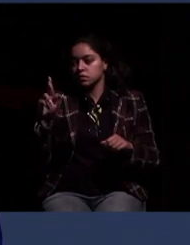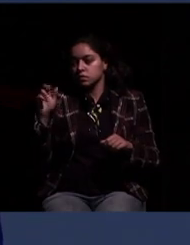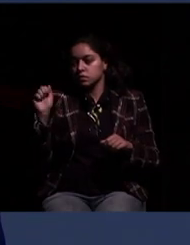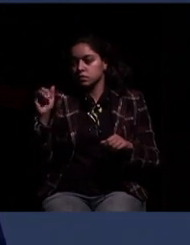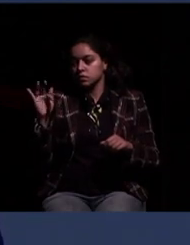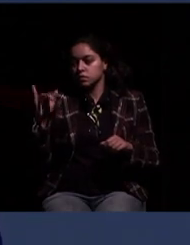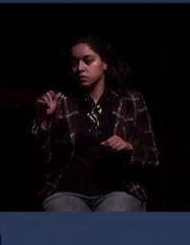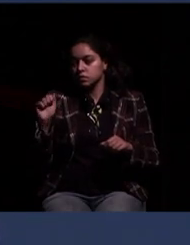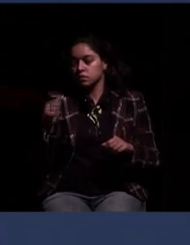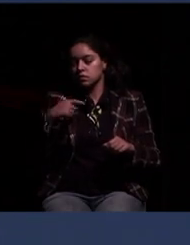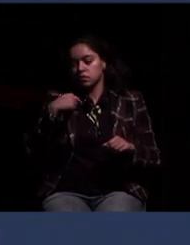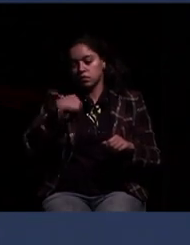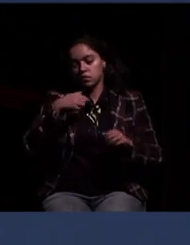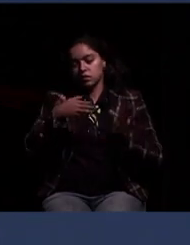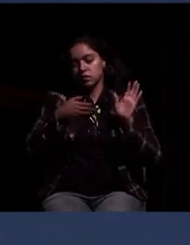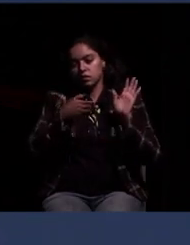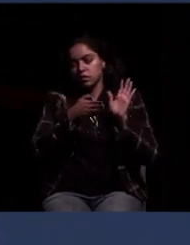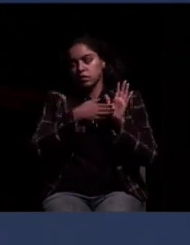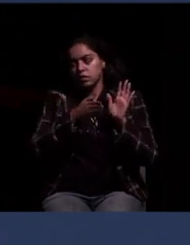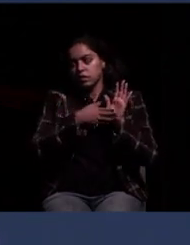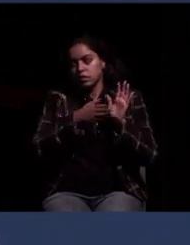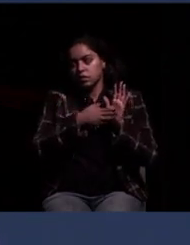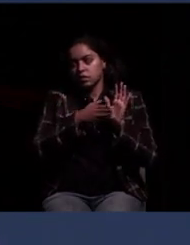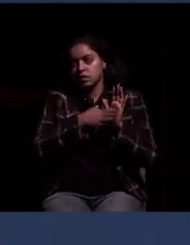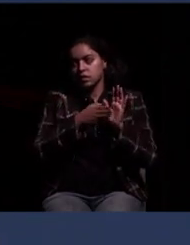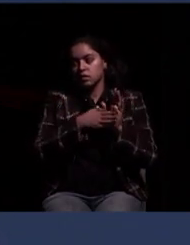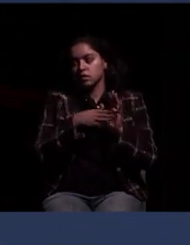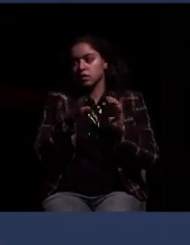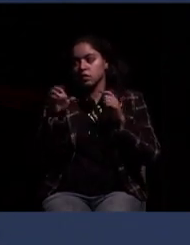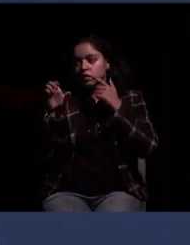how an anthropologist, an ethnographer, that’s what I am,